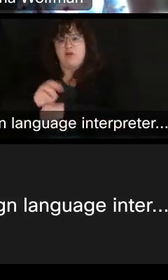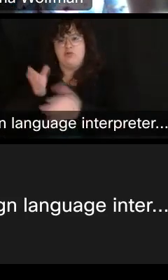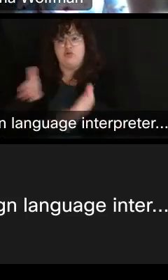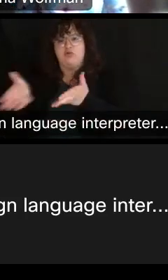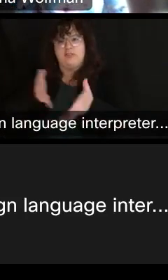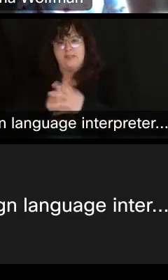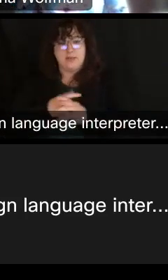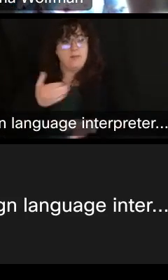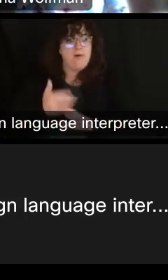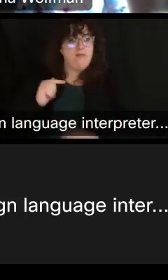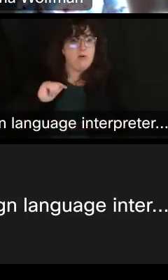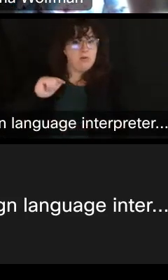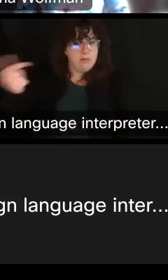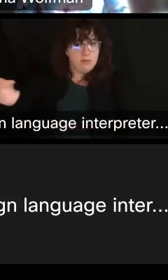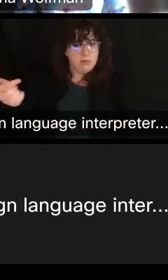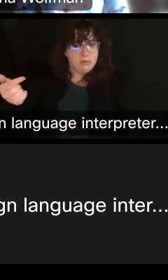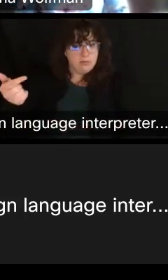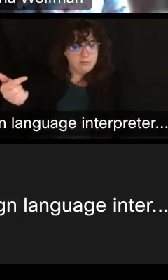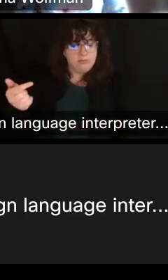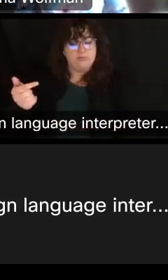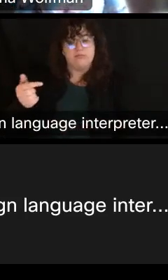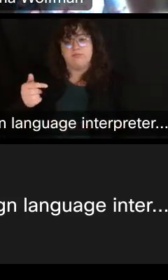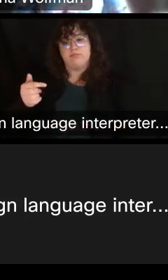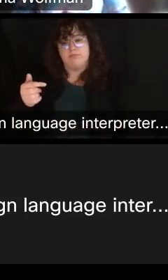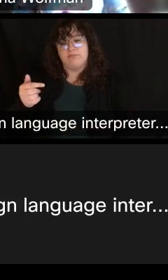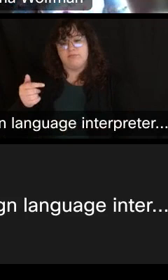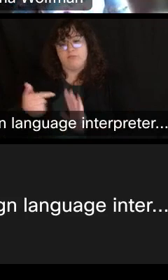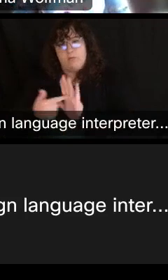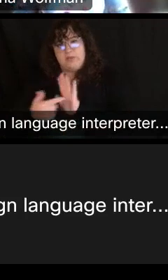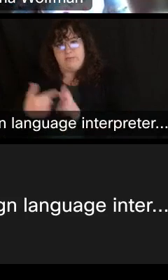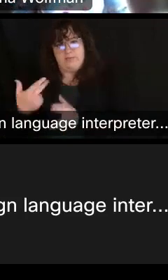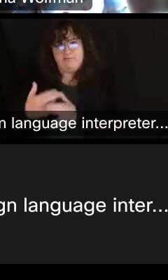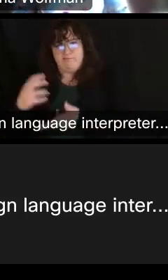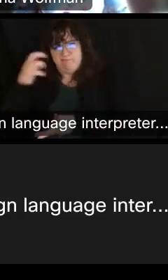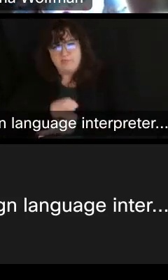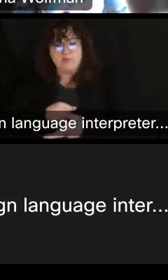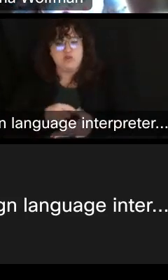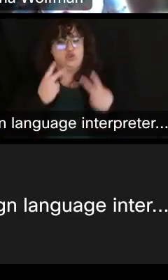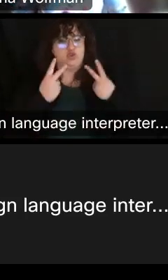Di Marshall, who is our CMH representative, just going to take a look at this visual. These levels